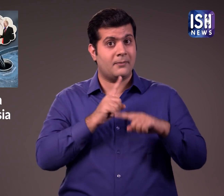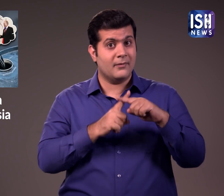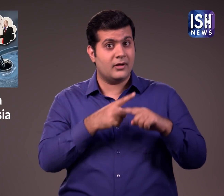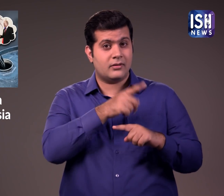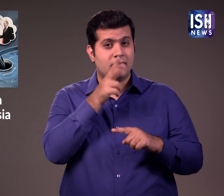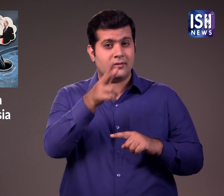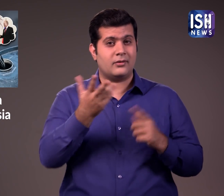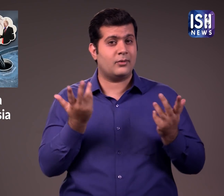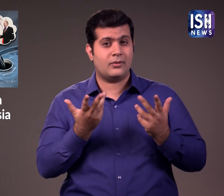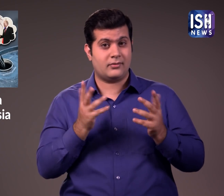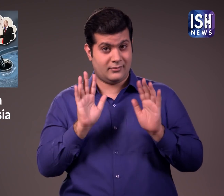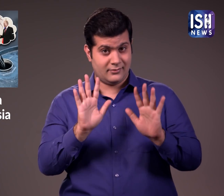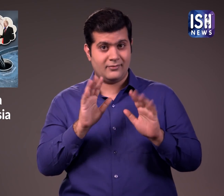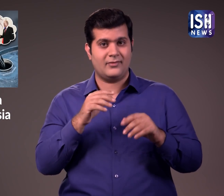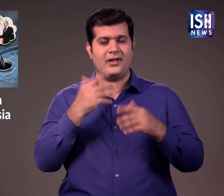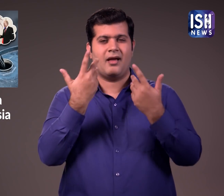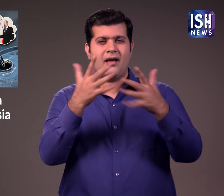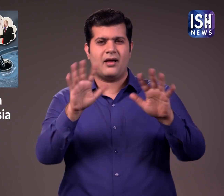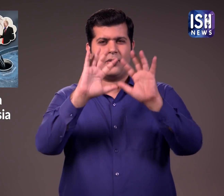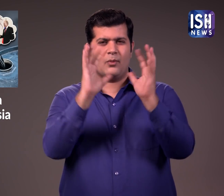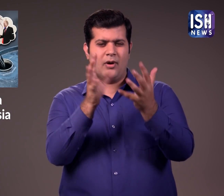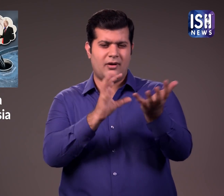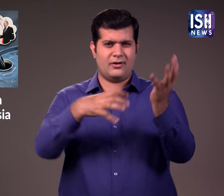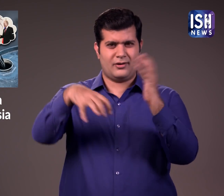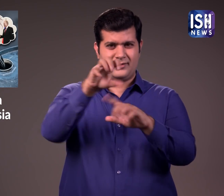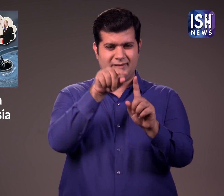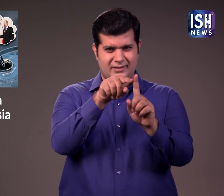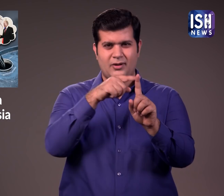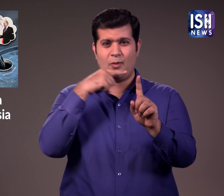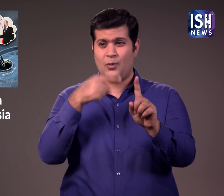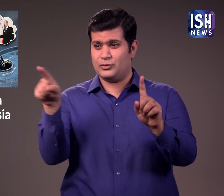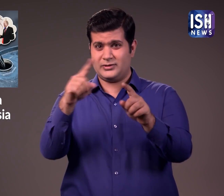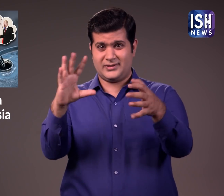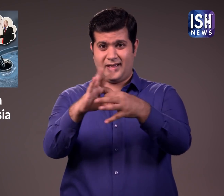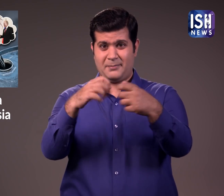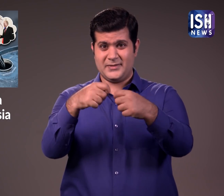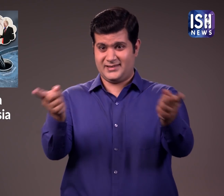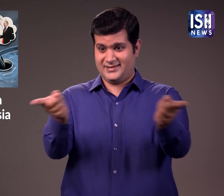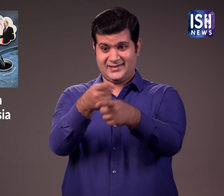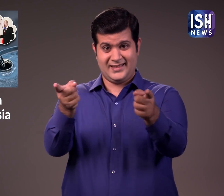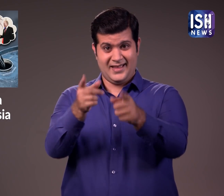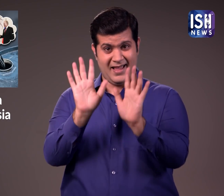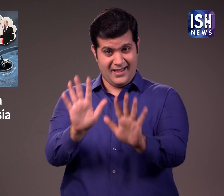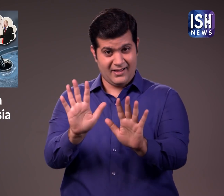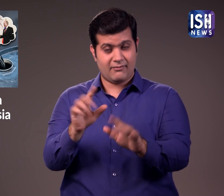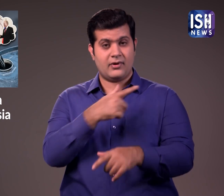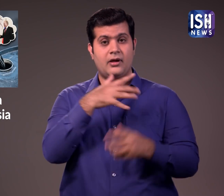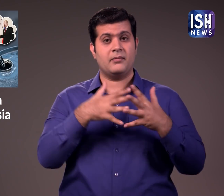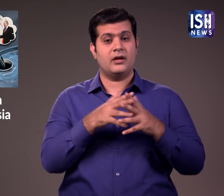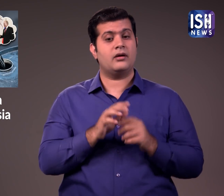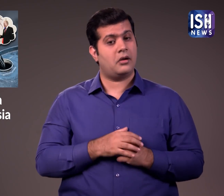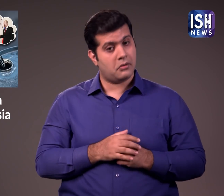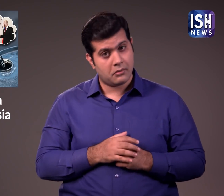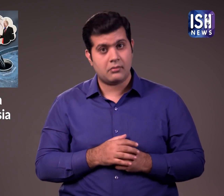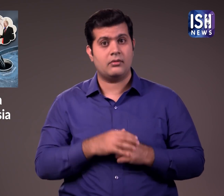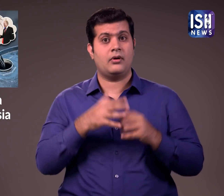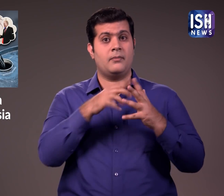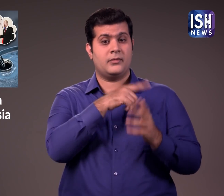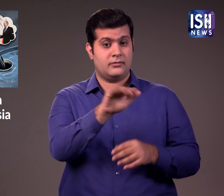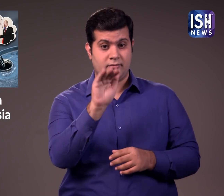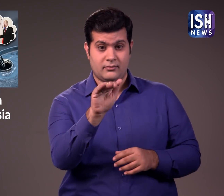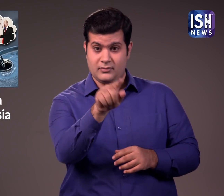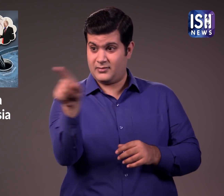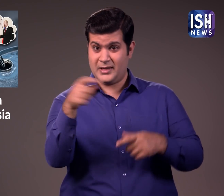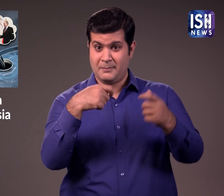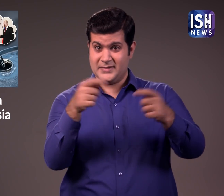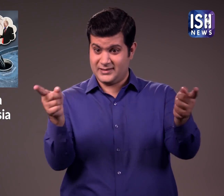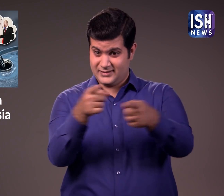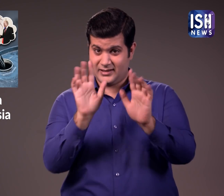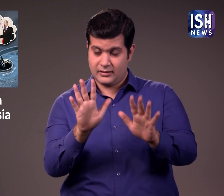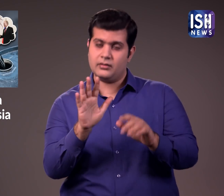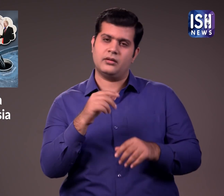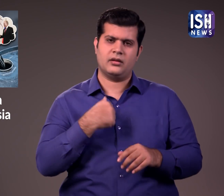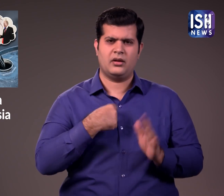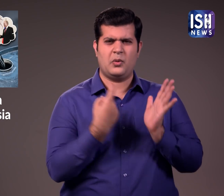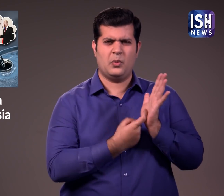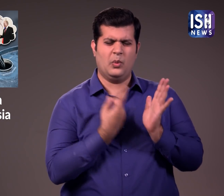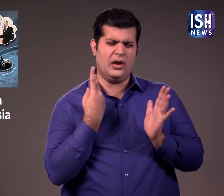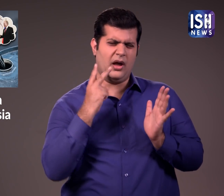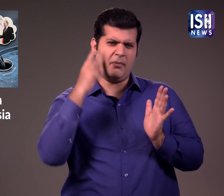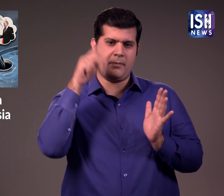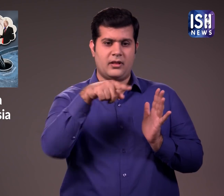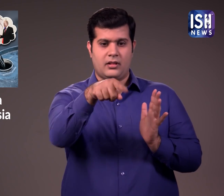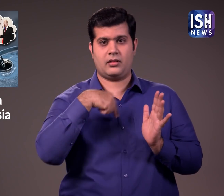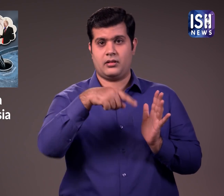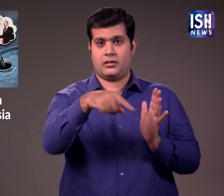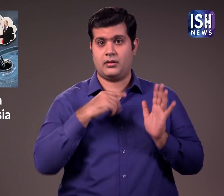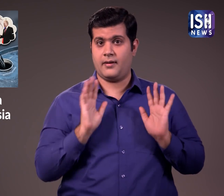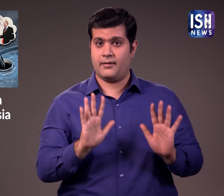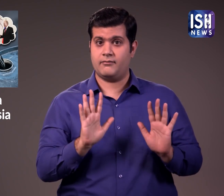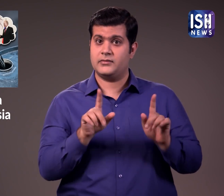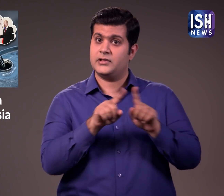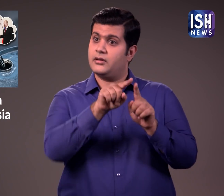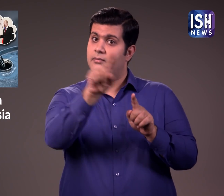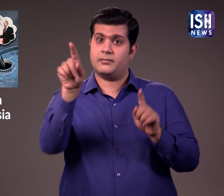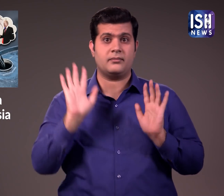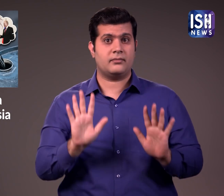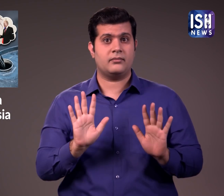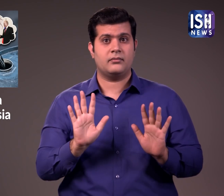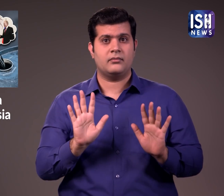They also said that countries doing business with Russia would also be heavily sanctioned.